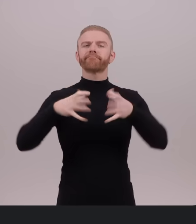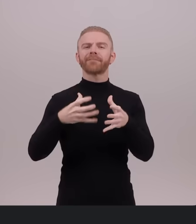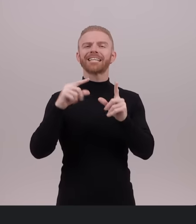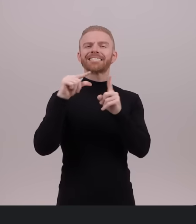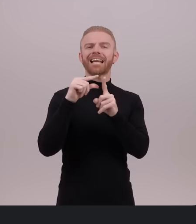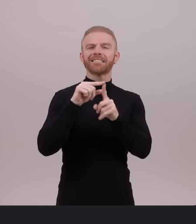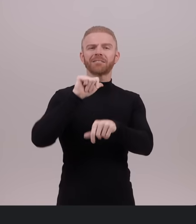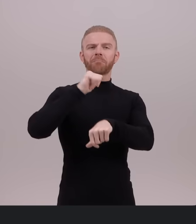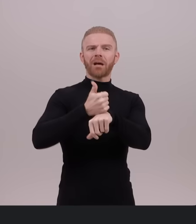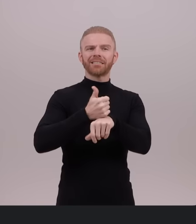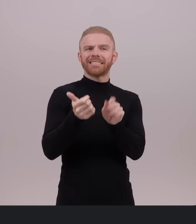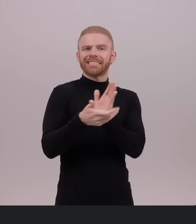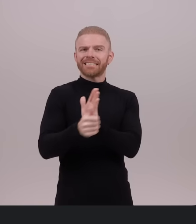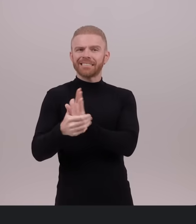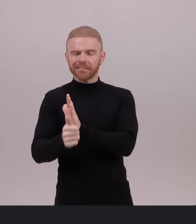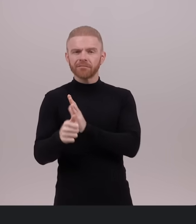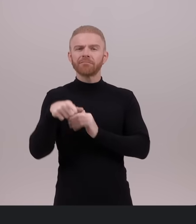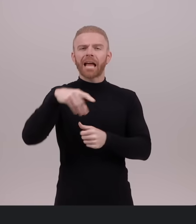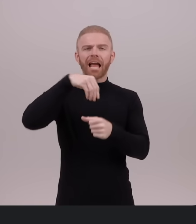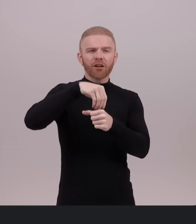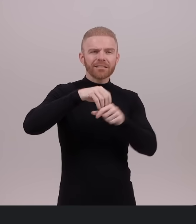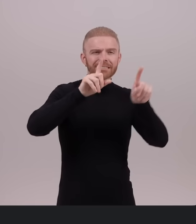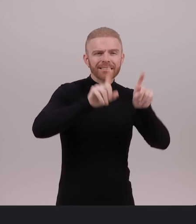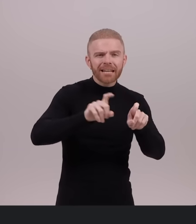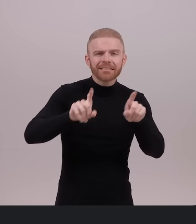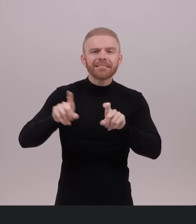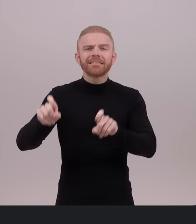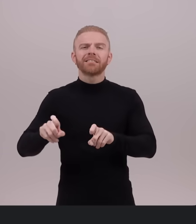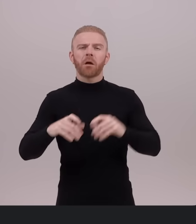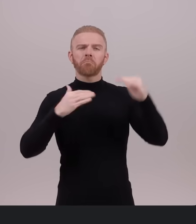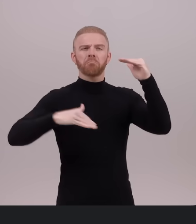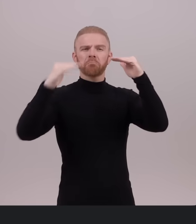that are internally tested, benchmark proven and token efficient.